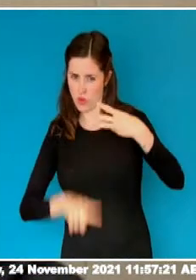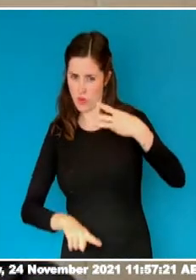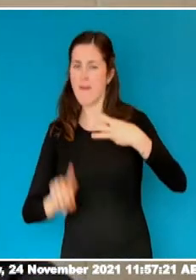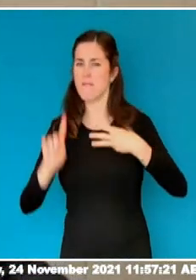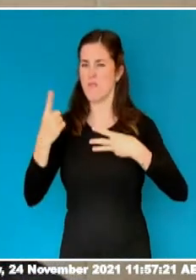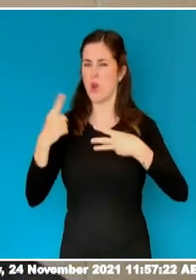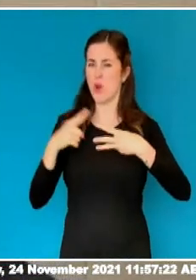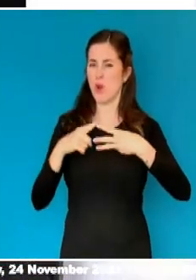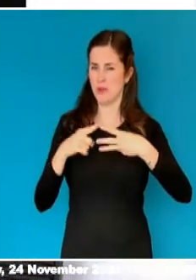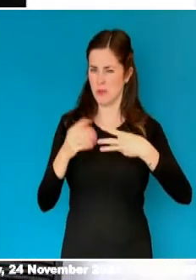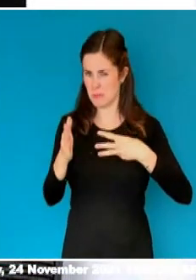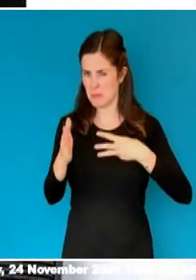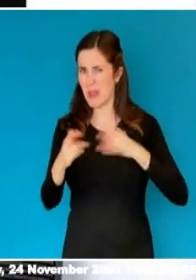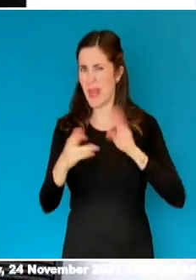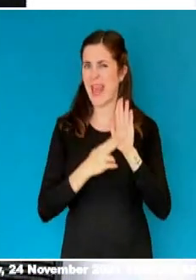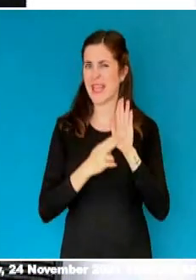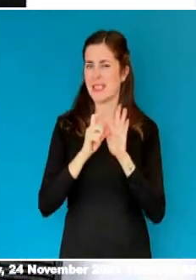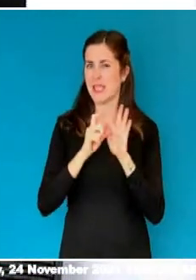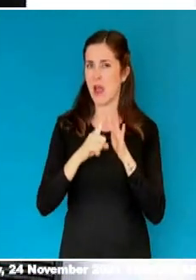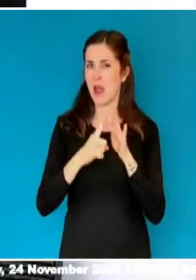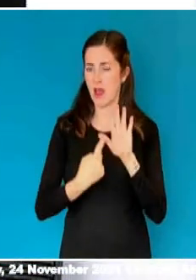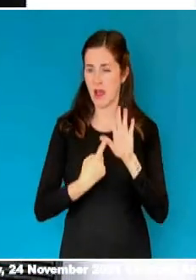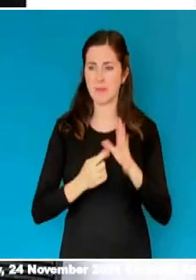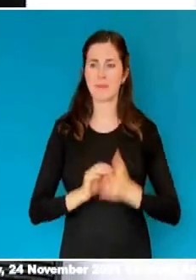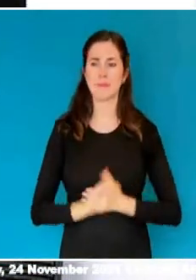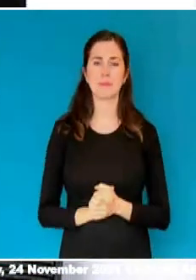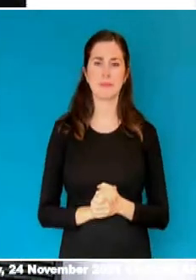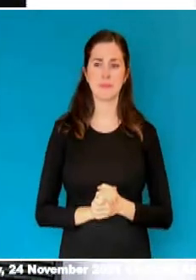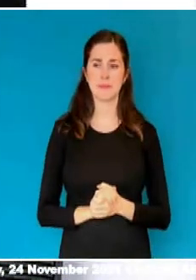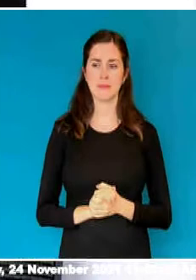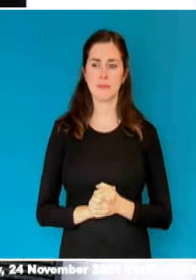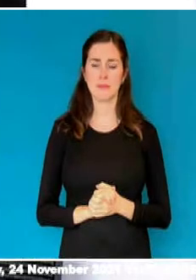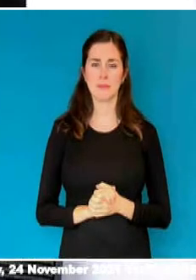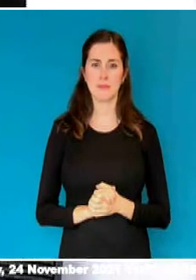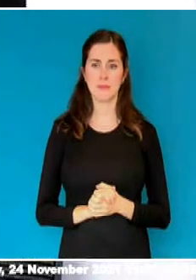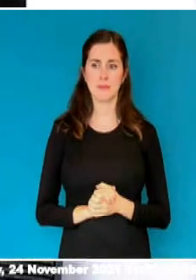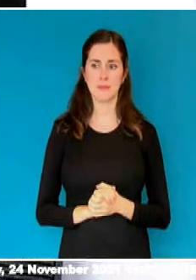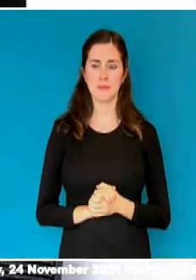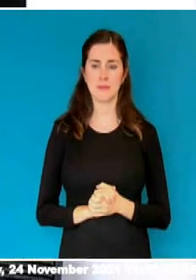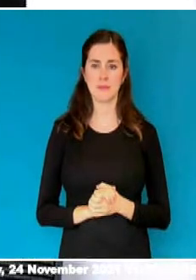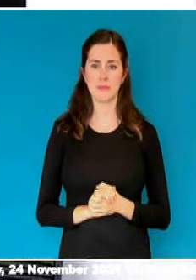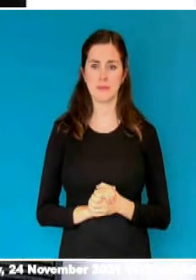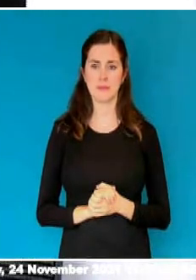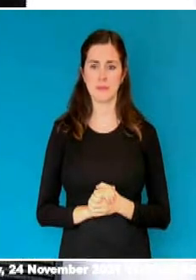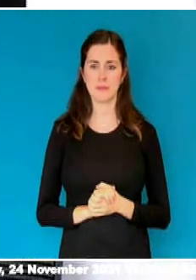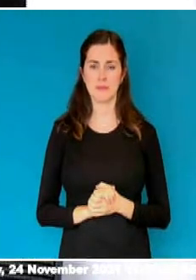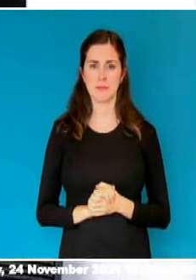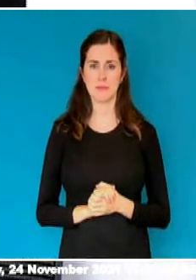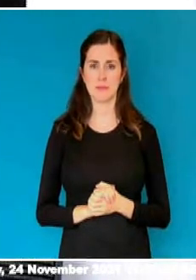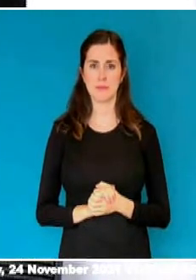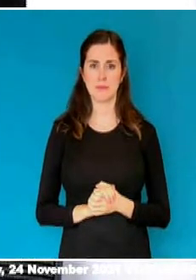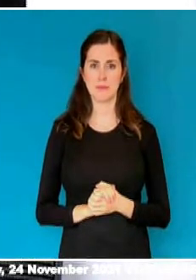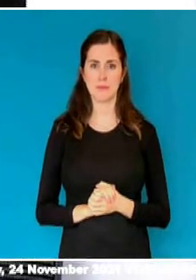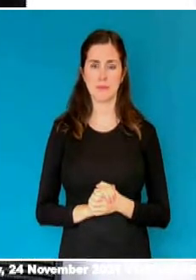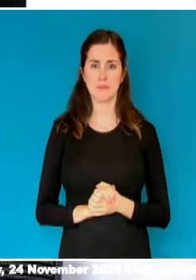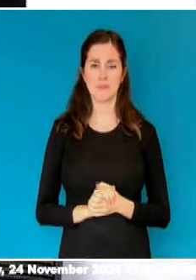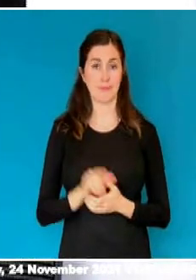Aikman: the number or the representation participation rate of people with disability